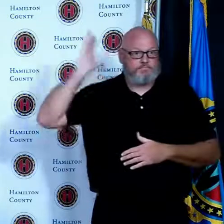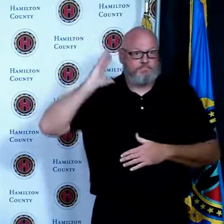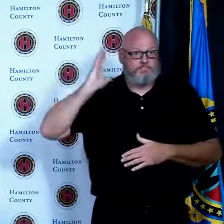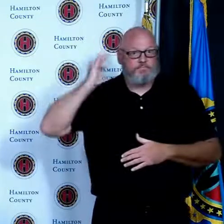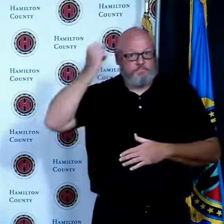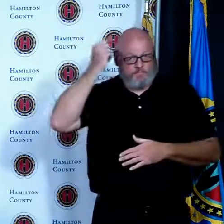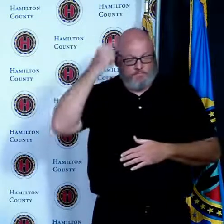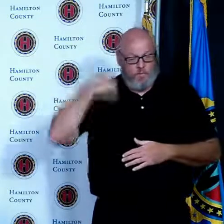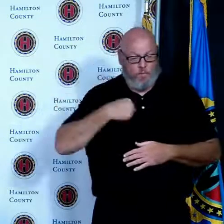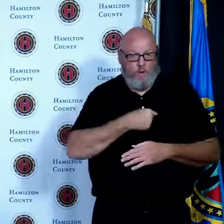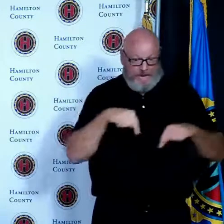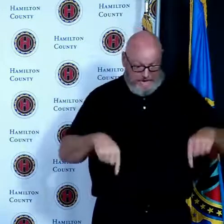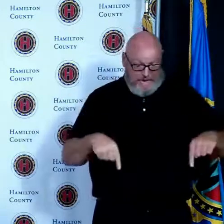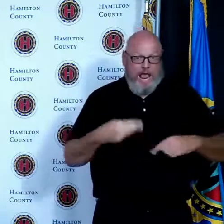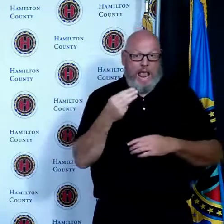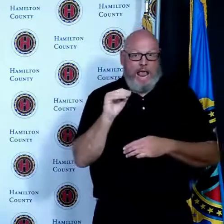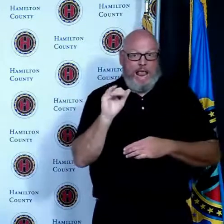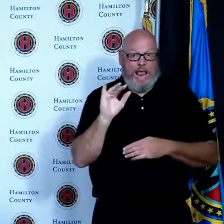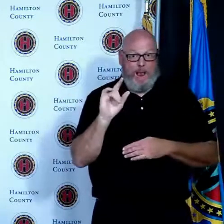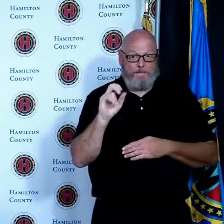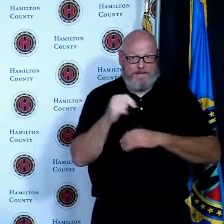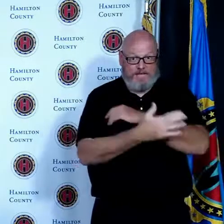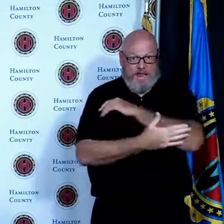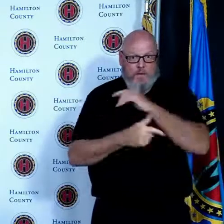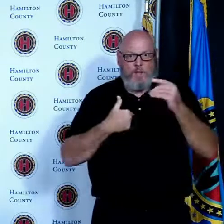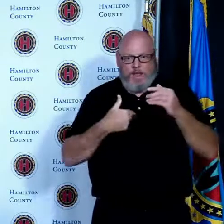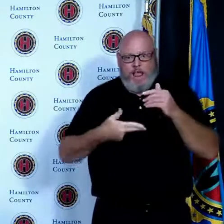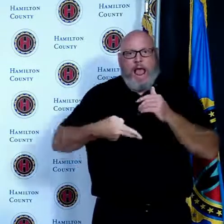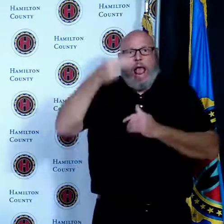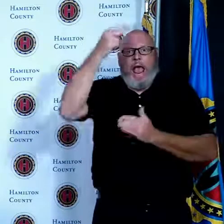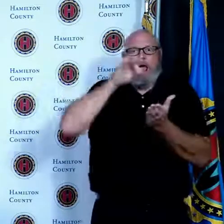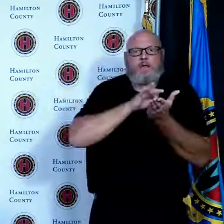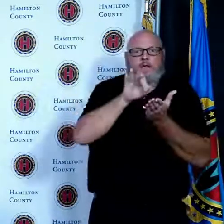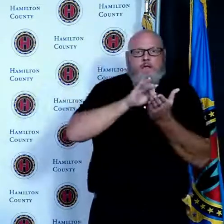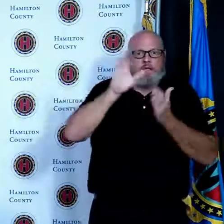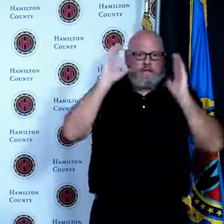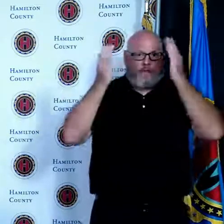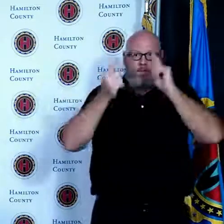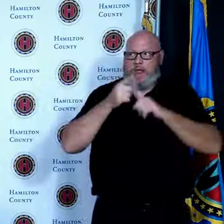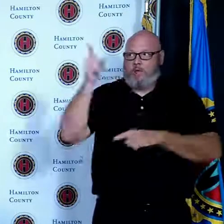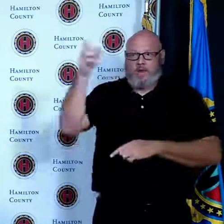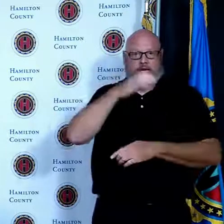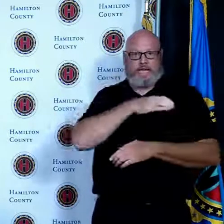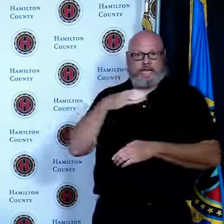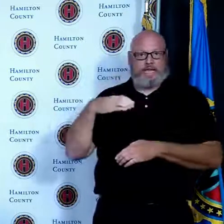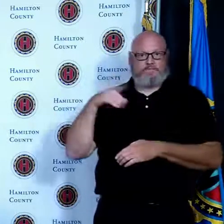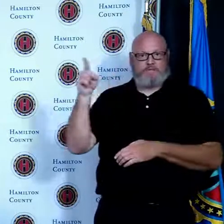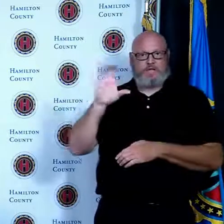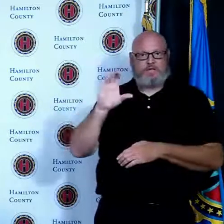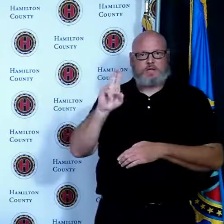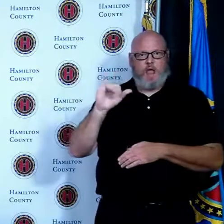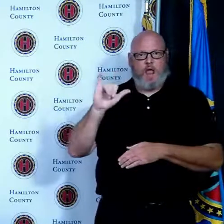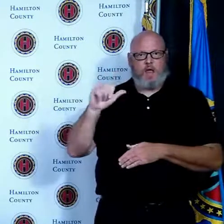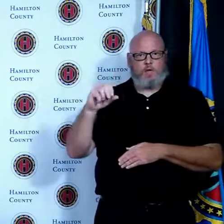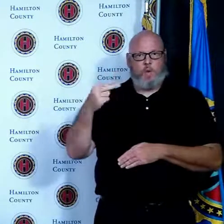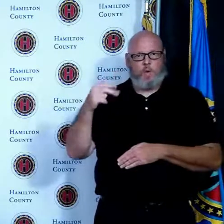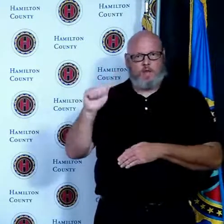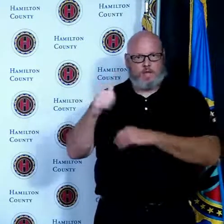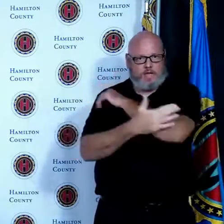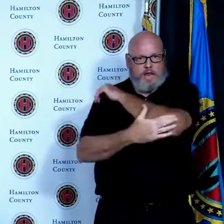but Montgomery County its numbers are higher than ours so not that it's competition but let's go here we go